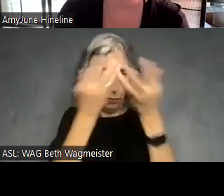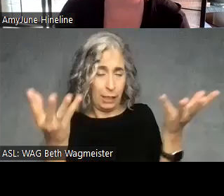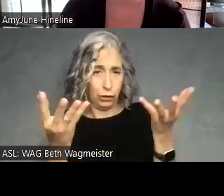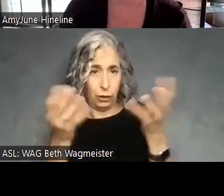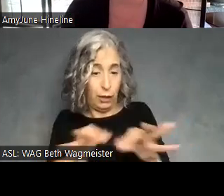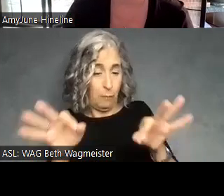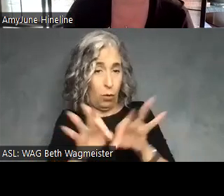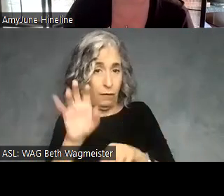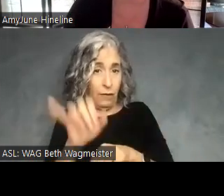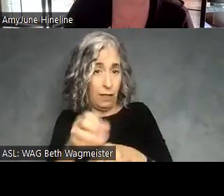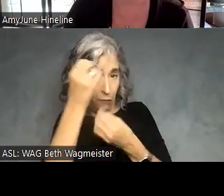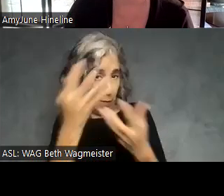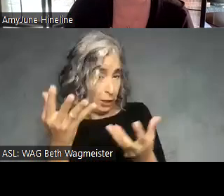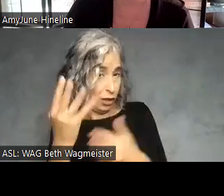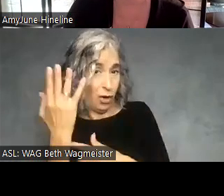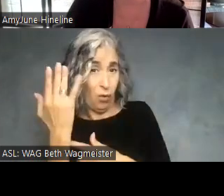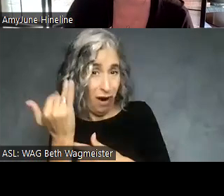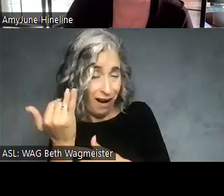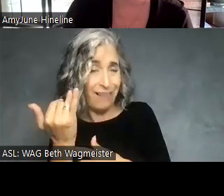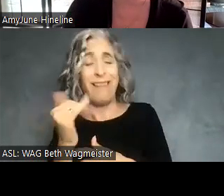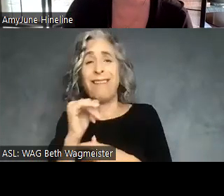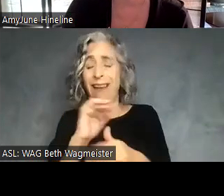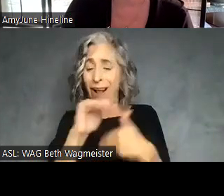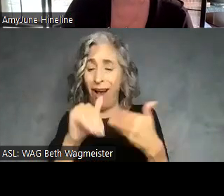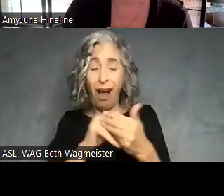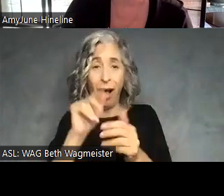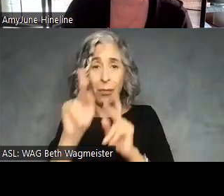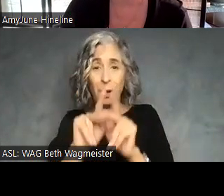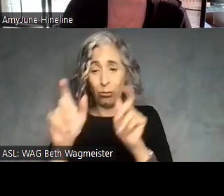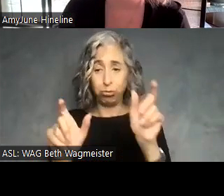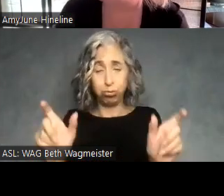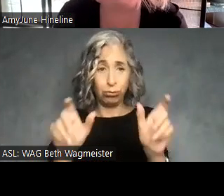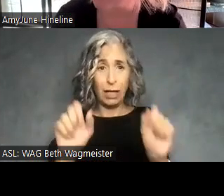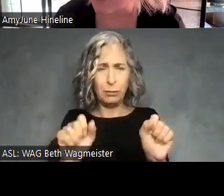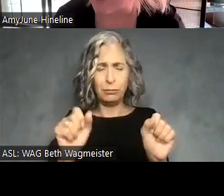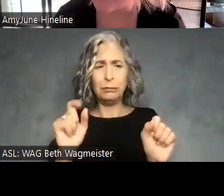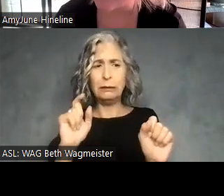this non-essential alert comes up. So we want to be discriminate about how we use error messages.